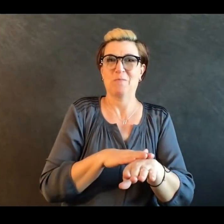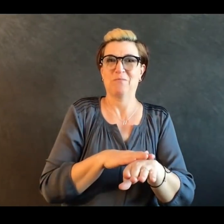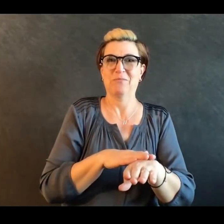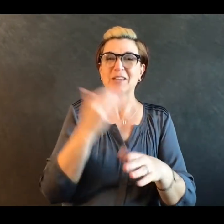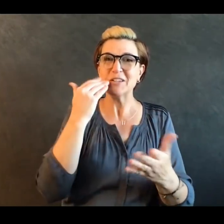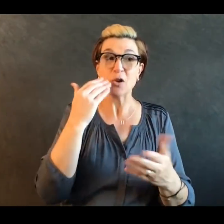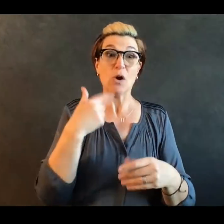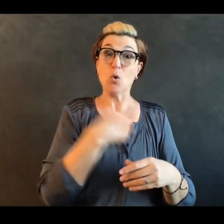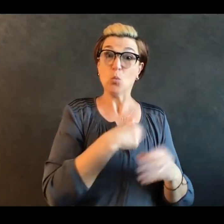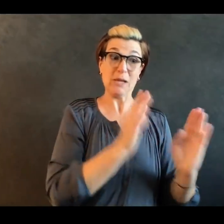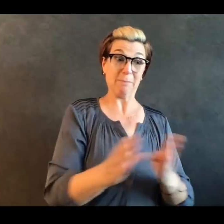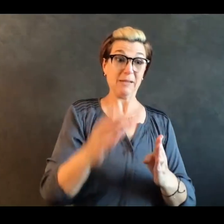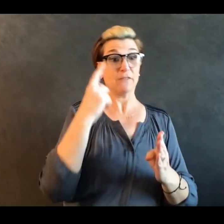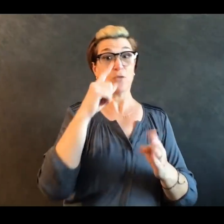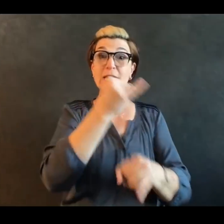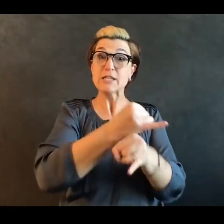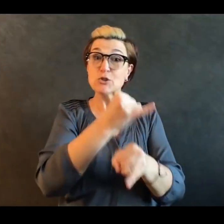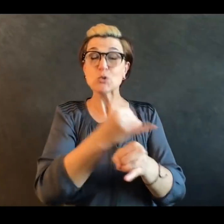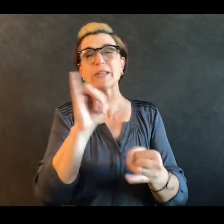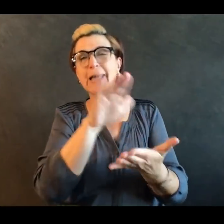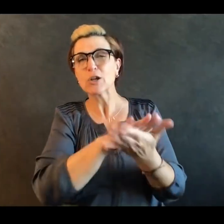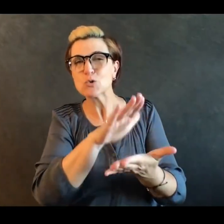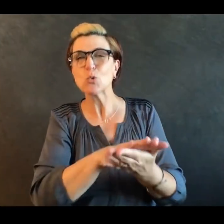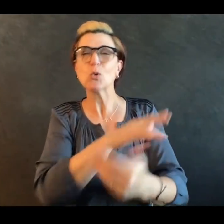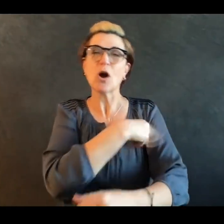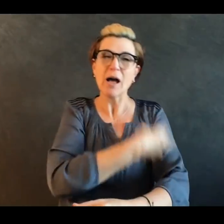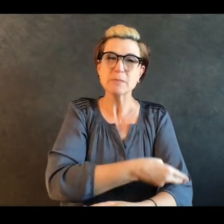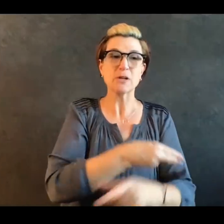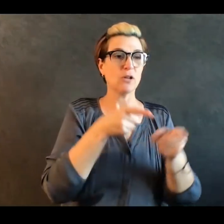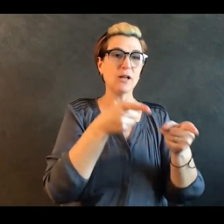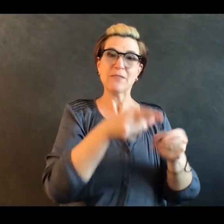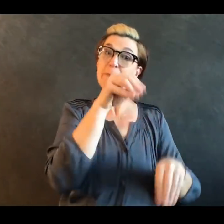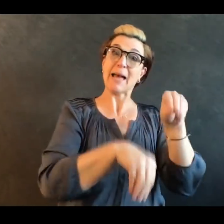than the way it's packaged for you to buy in the grocery store our supply